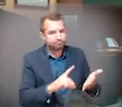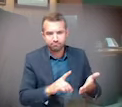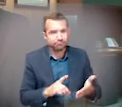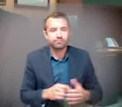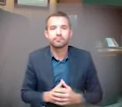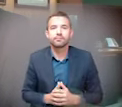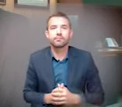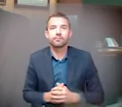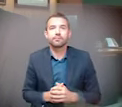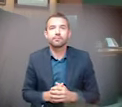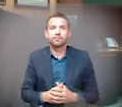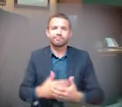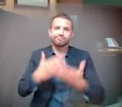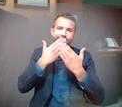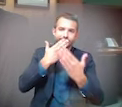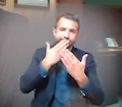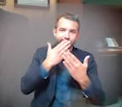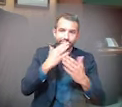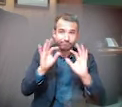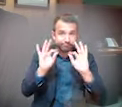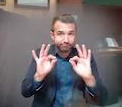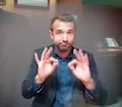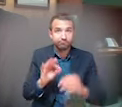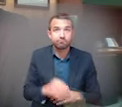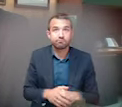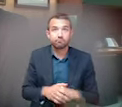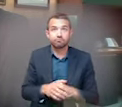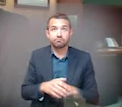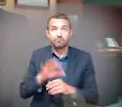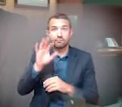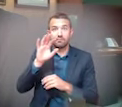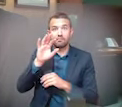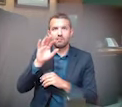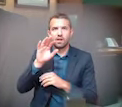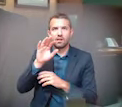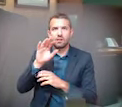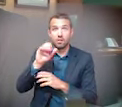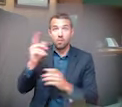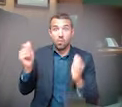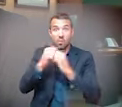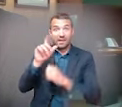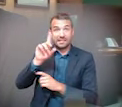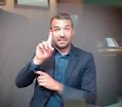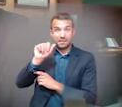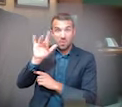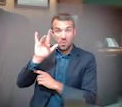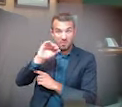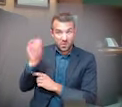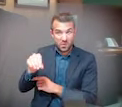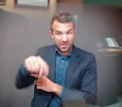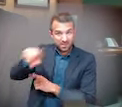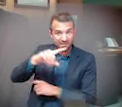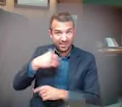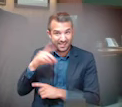Diane: That's great. Thank you so much, Beth. And 25%, I think a lot of people are sometimes really shocked to hear that number